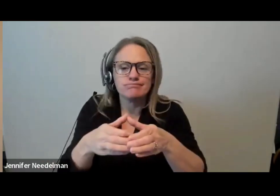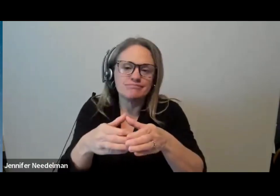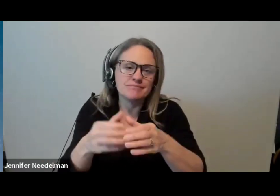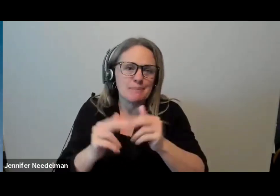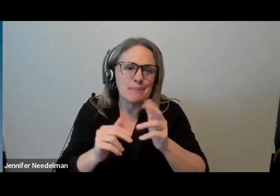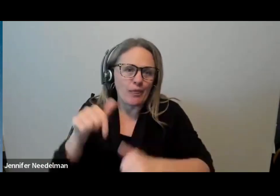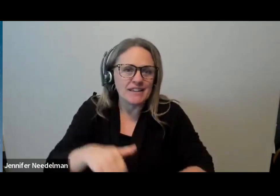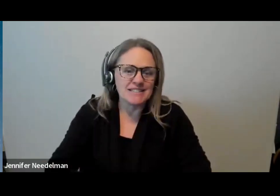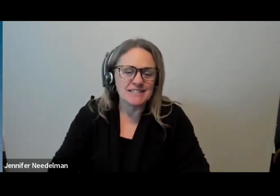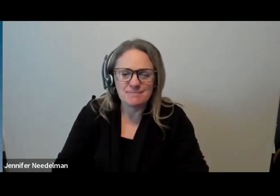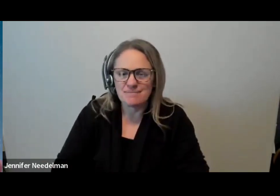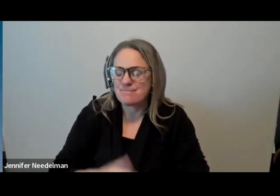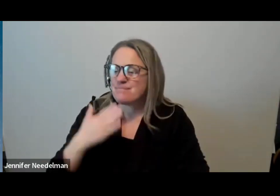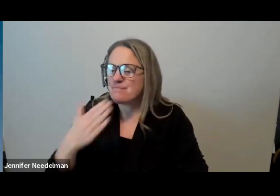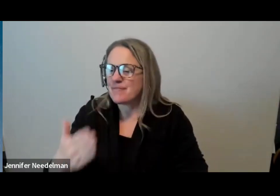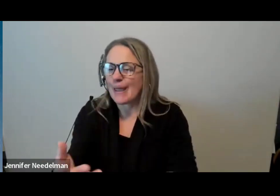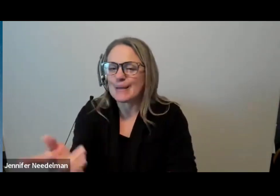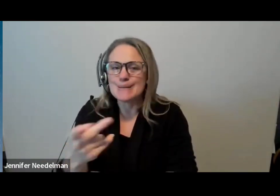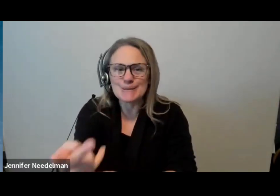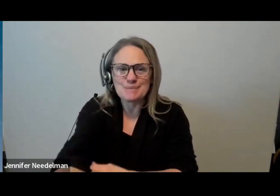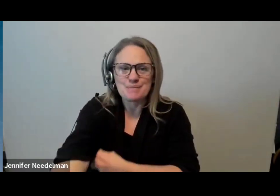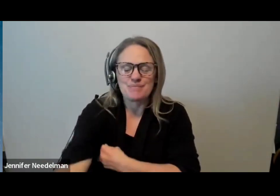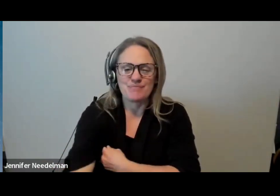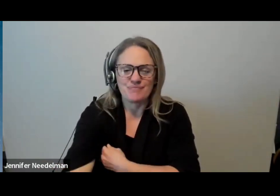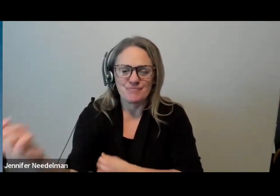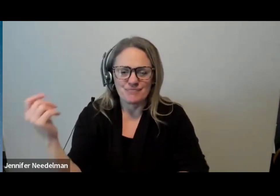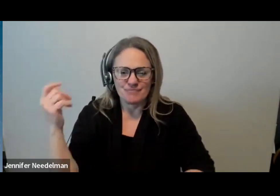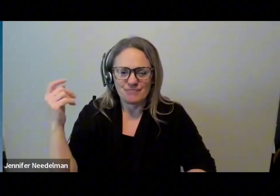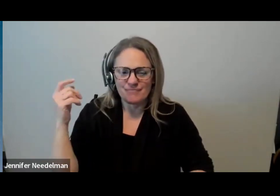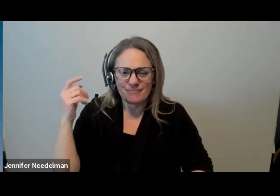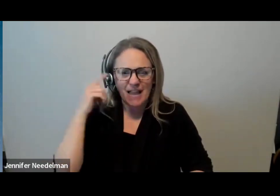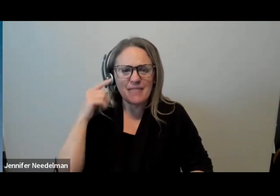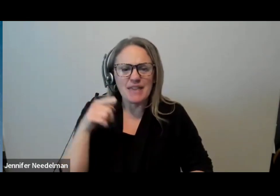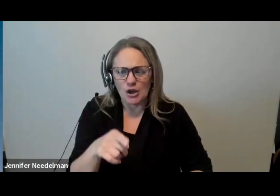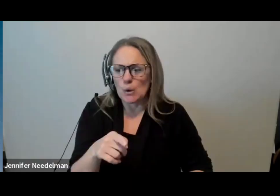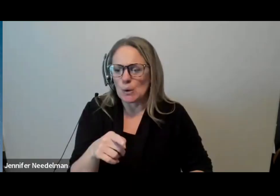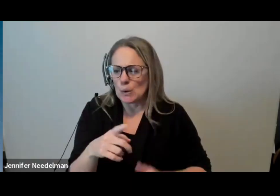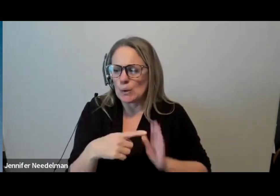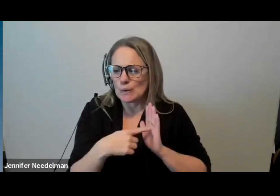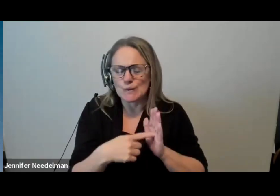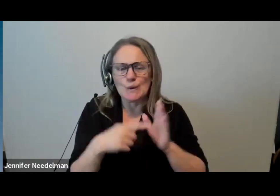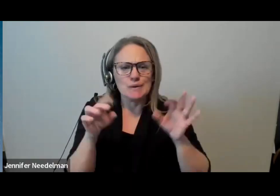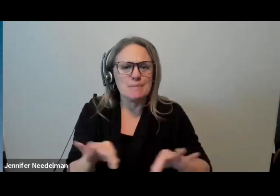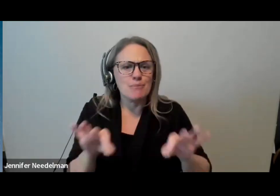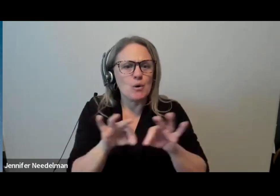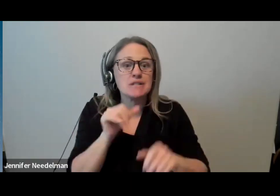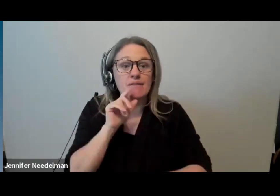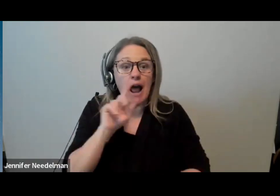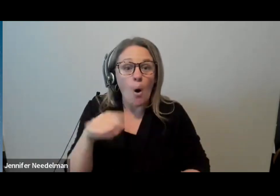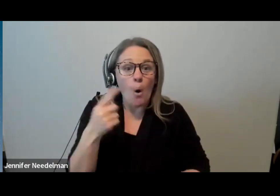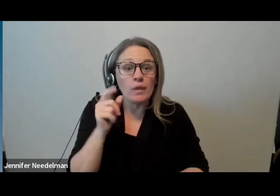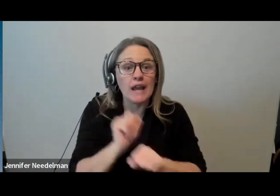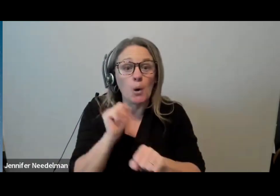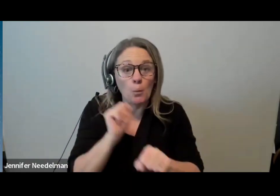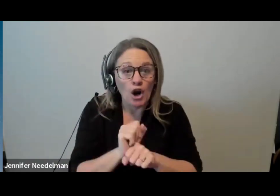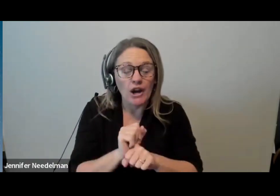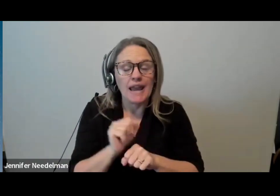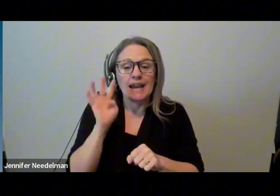Thanks Arman. Thanks Jordan. And I, and I think you, you kind of highlighted the importance of not only working to create more accessible products,